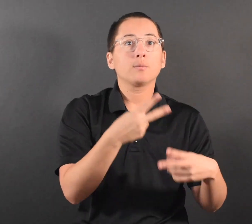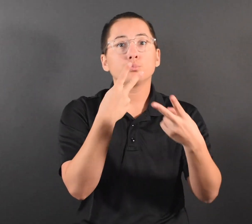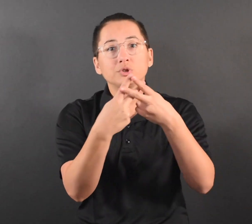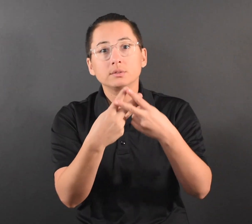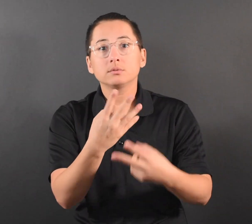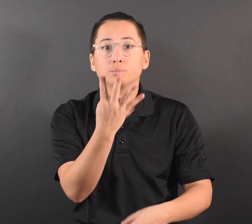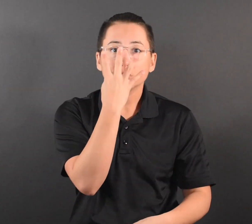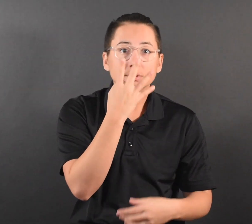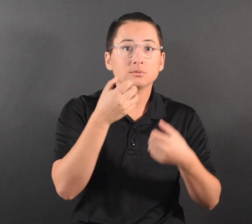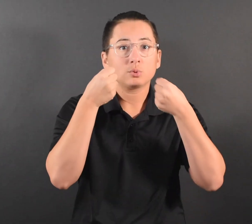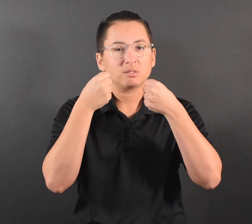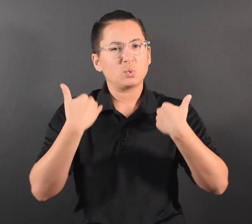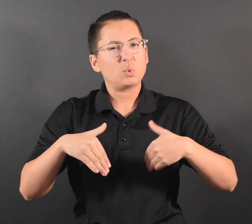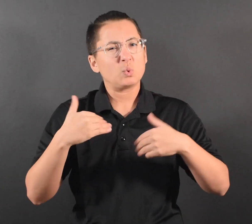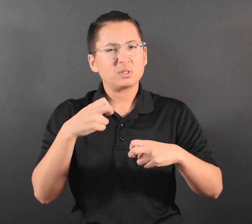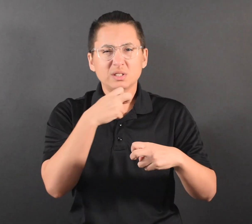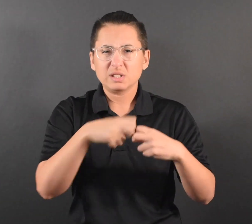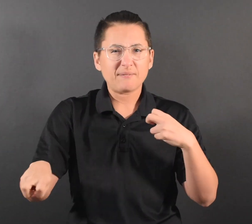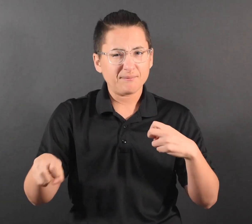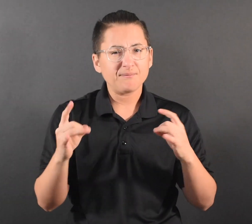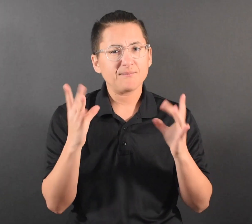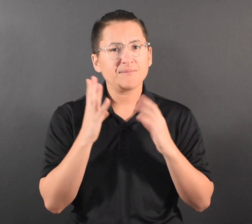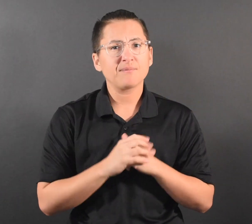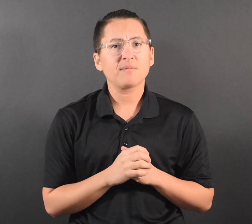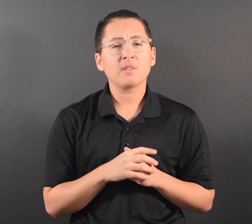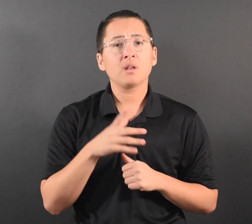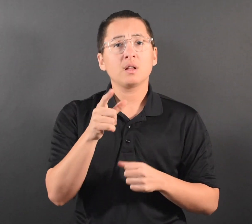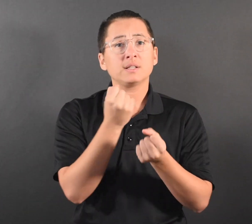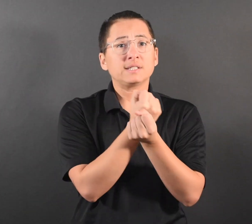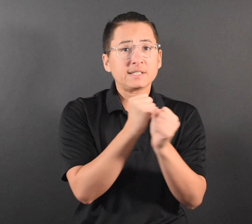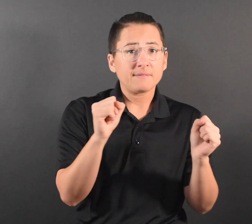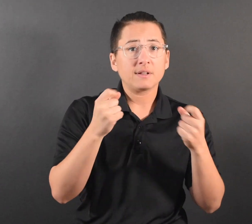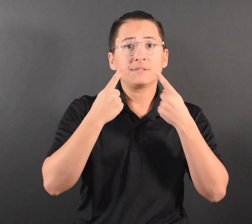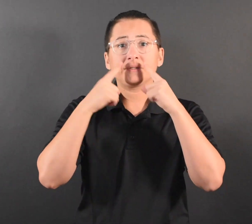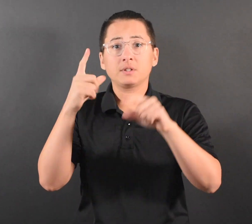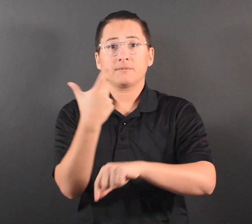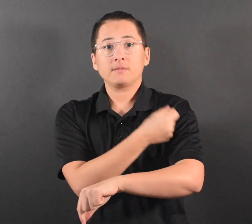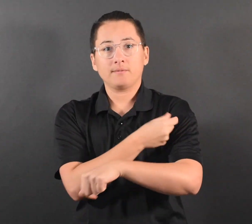Correctional facilities (e.g., jails, prisons) have been hit hard by the COVID-19 pandemic.